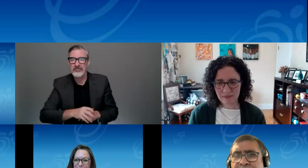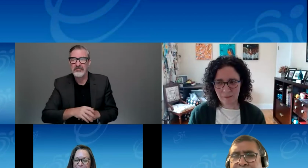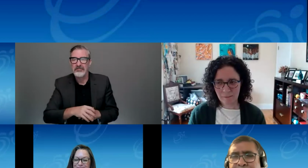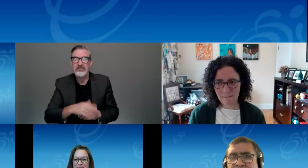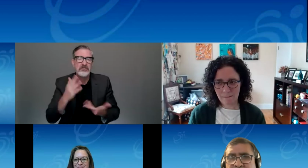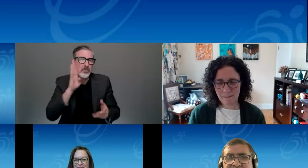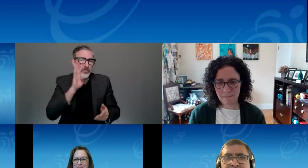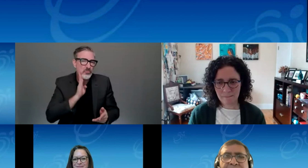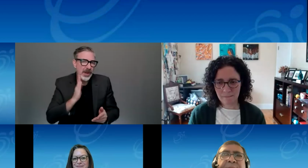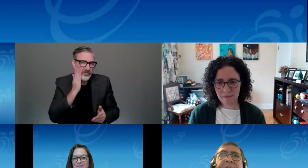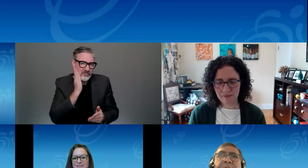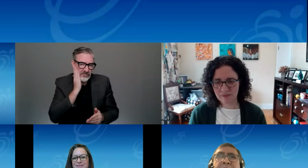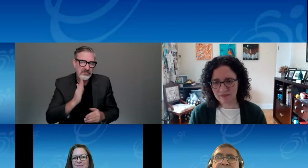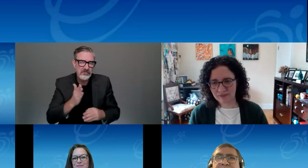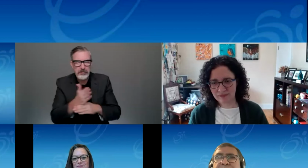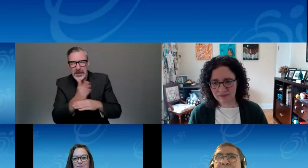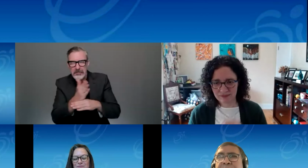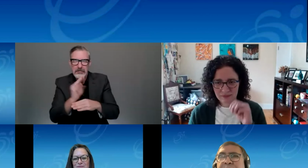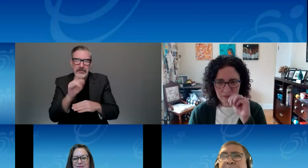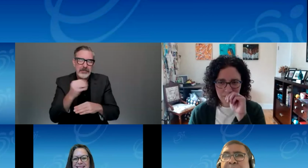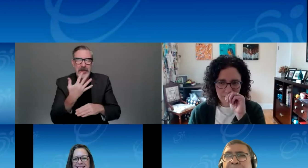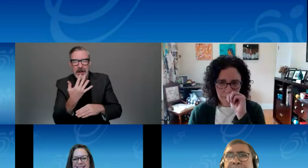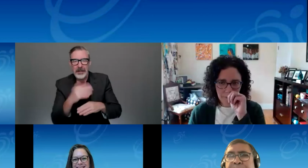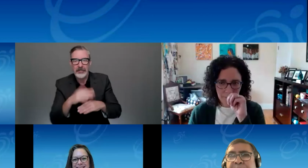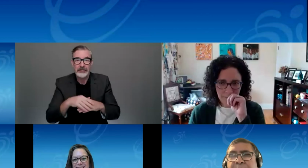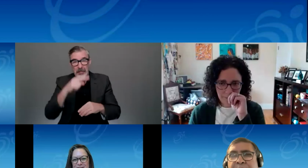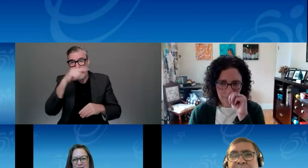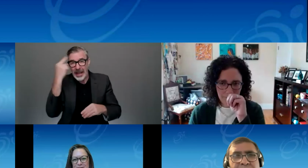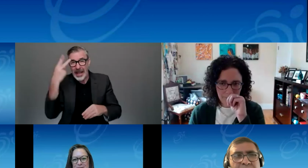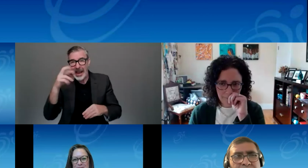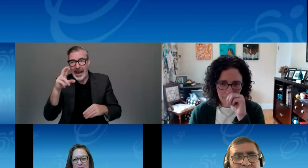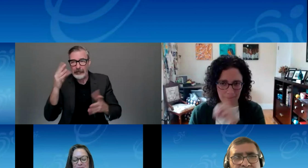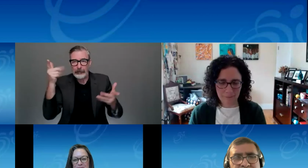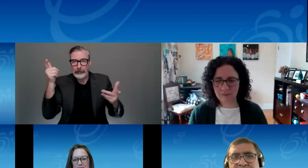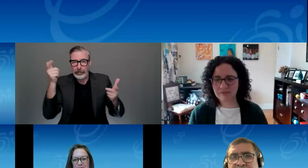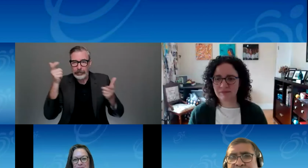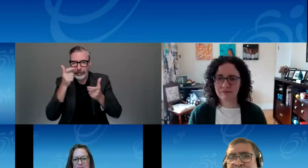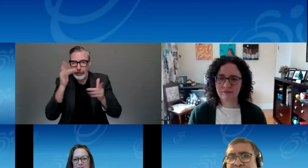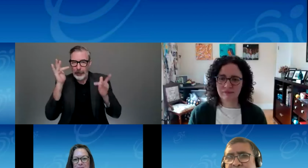Mostly black hair. What's left of it. Wearing very thick glasses.